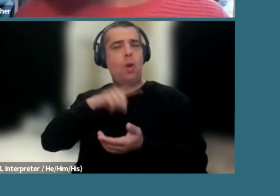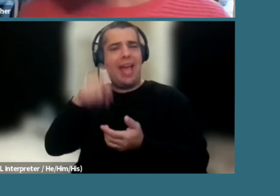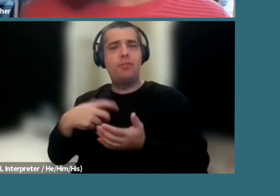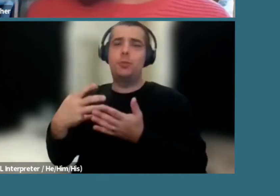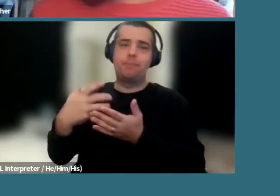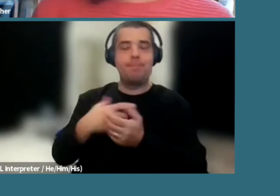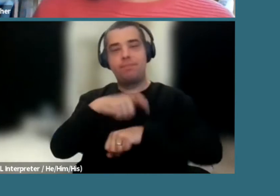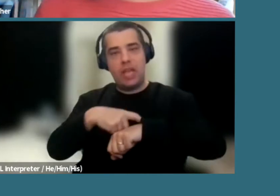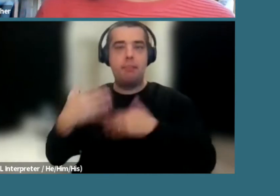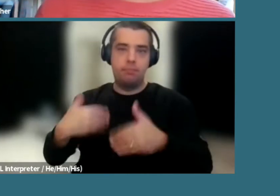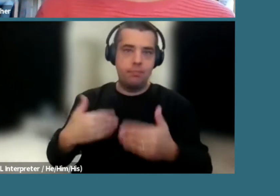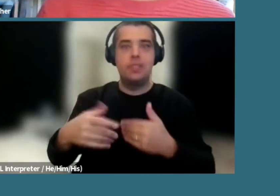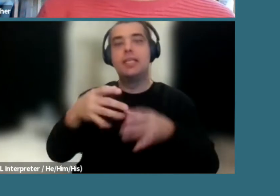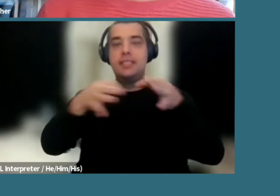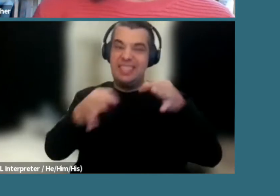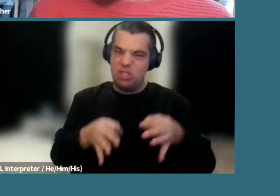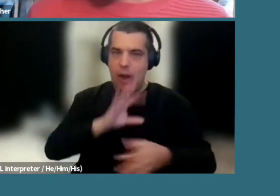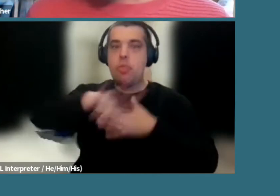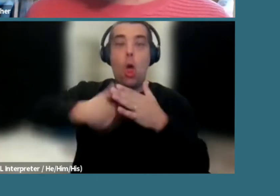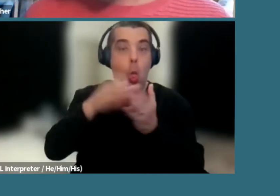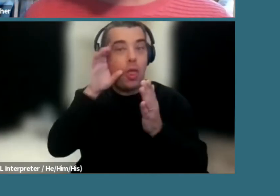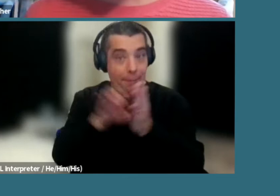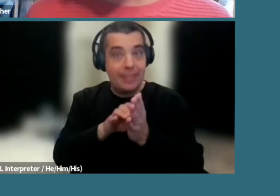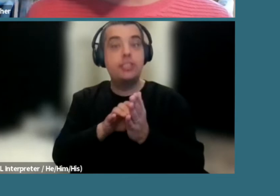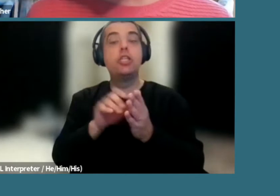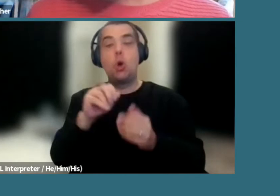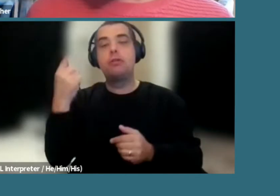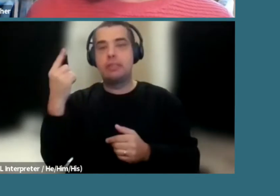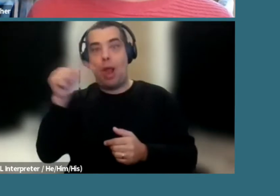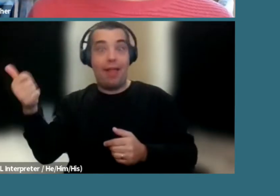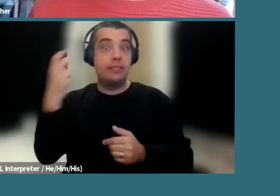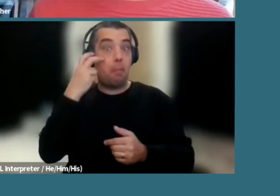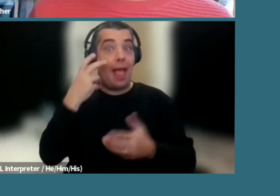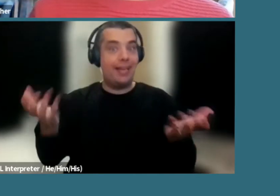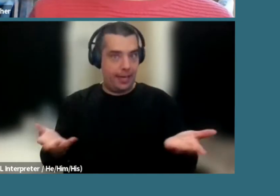to then have them describe the whole image to me or anybody else who is blind here.